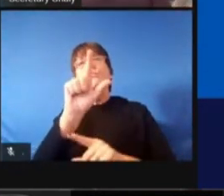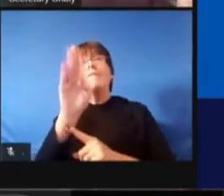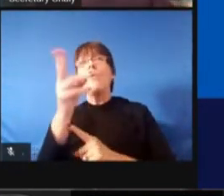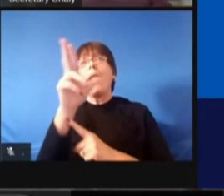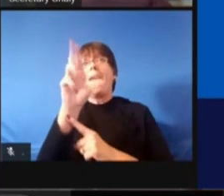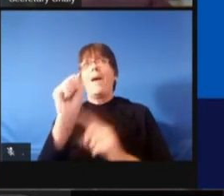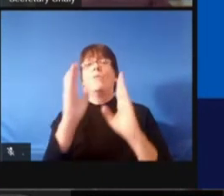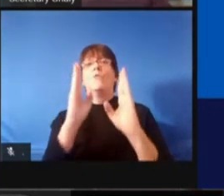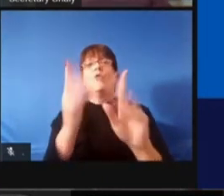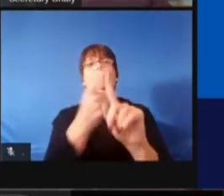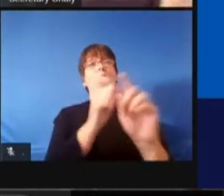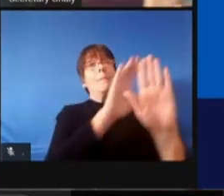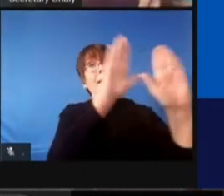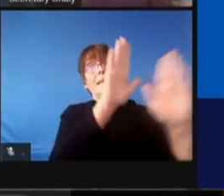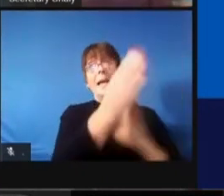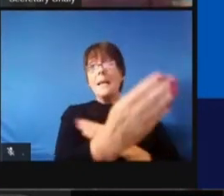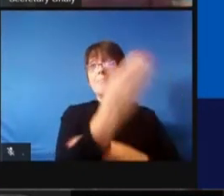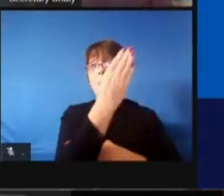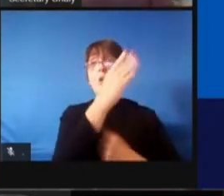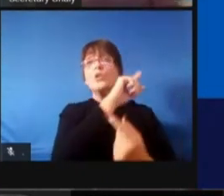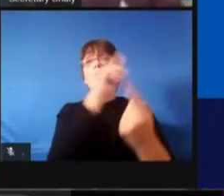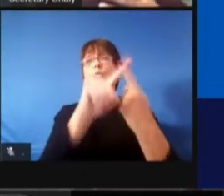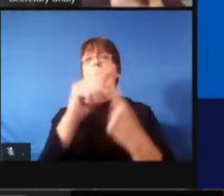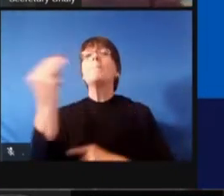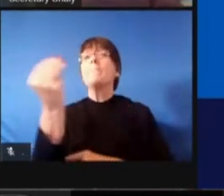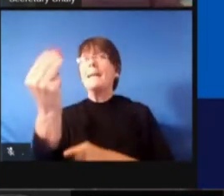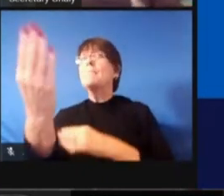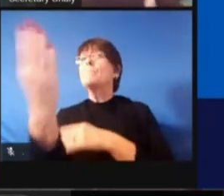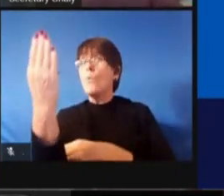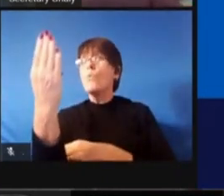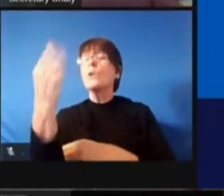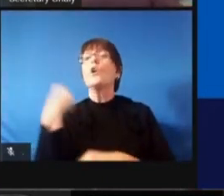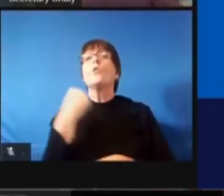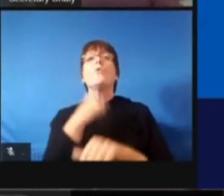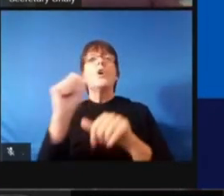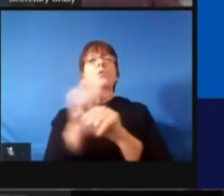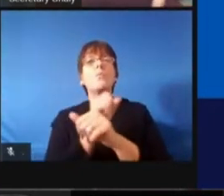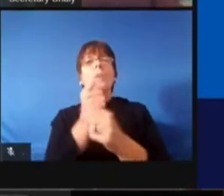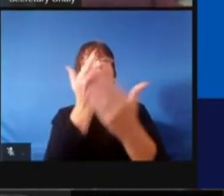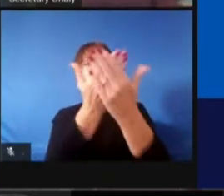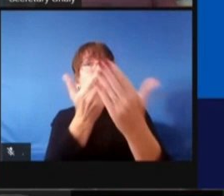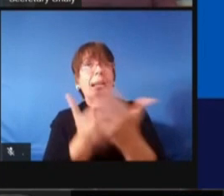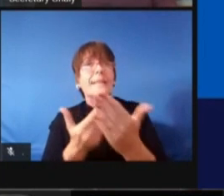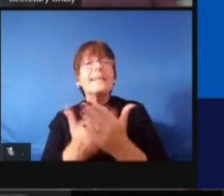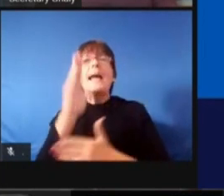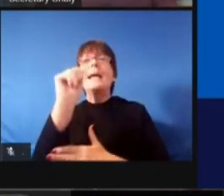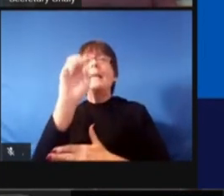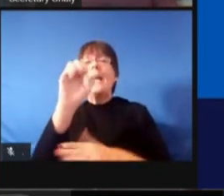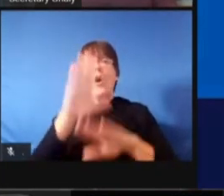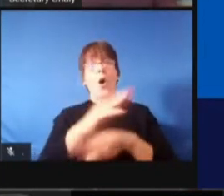5367 REPORTED CASES TODAY. THE TUESDAY REPORTING NUMBER IS LOOKING AT A 24 HOUR PERIOD